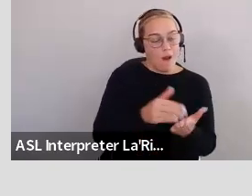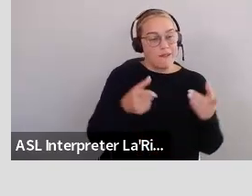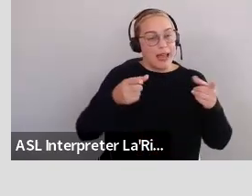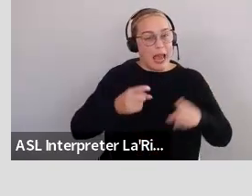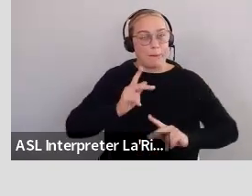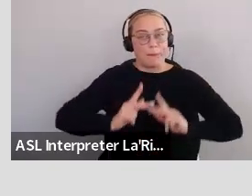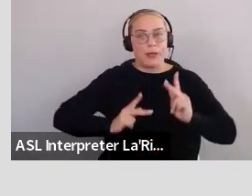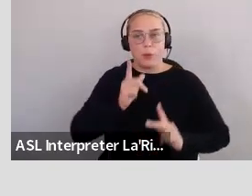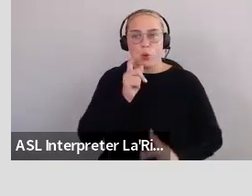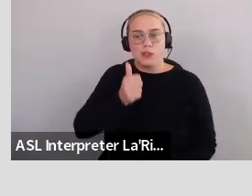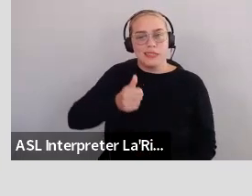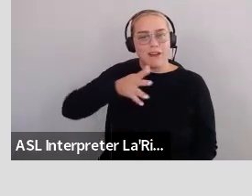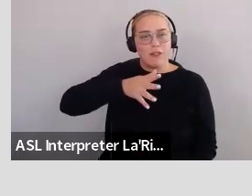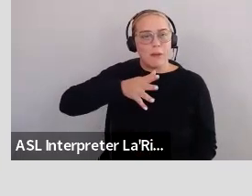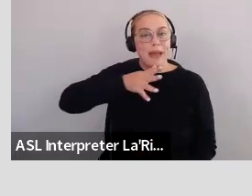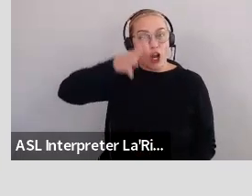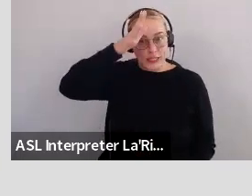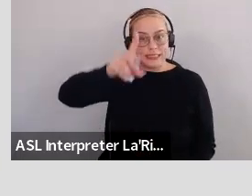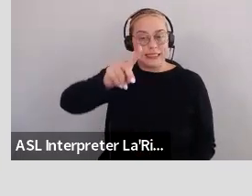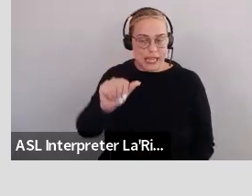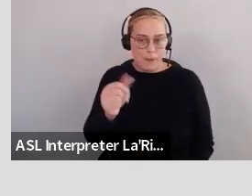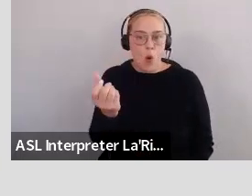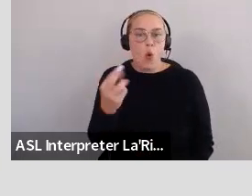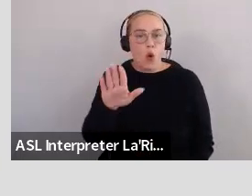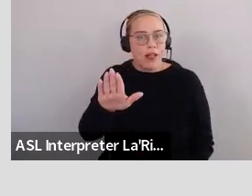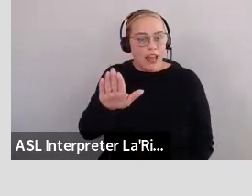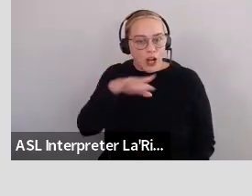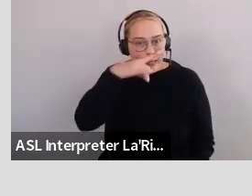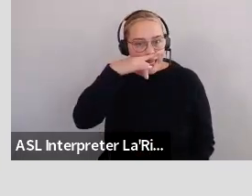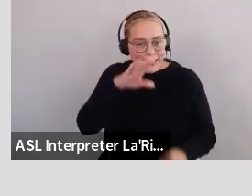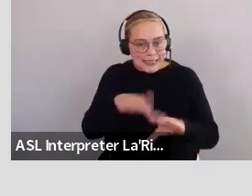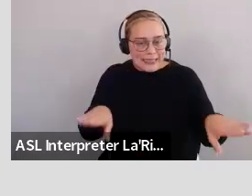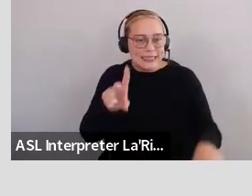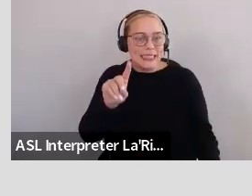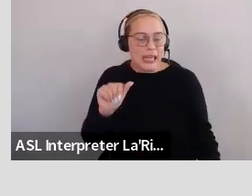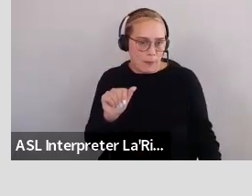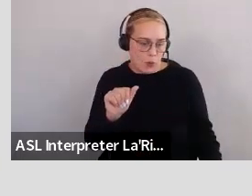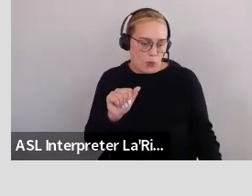because of your connection to a disabled person, then you would be